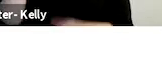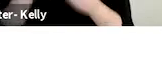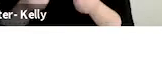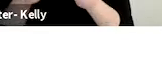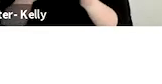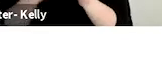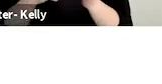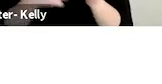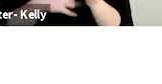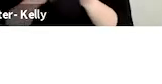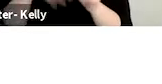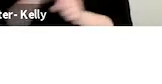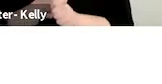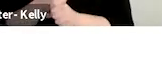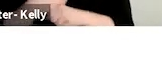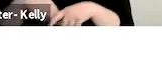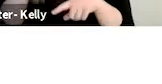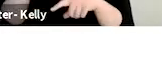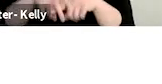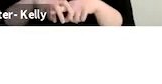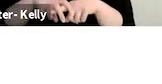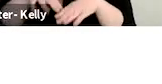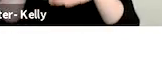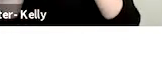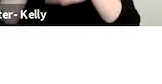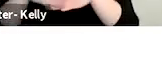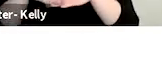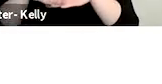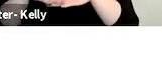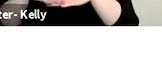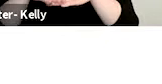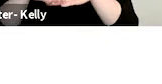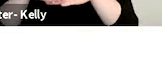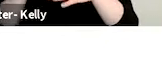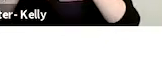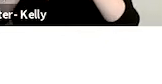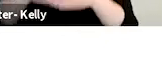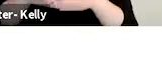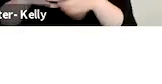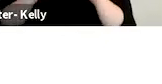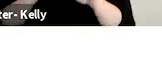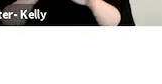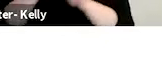you might see stools, you’ll see couches. You will see little computer set ups like traditional,